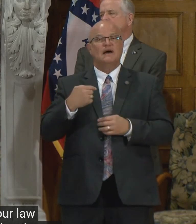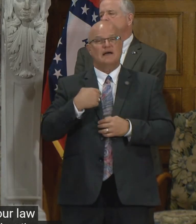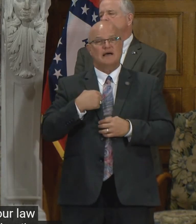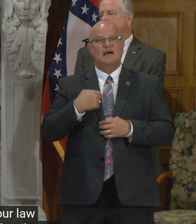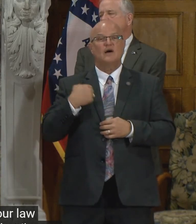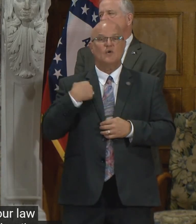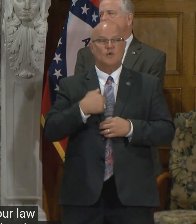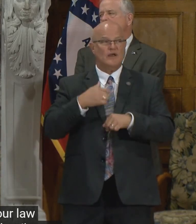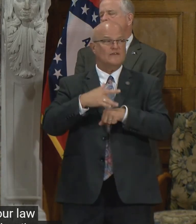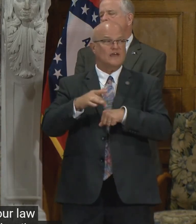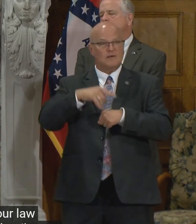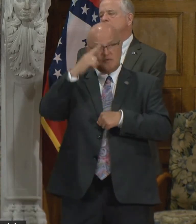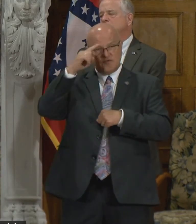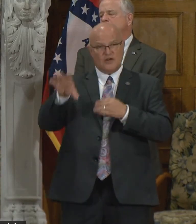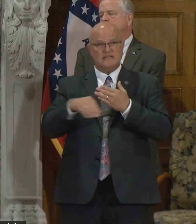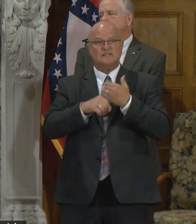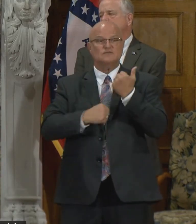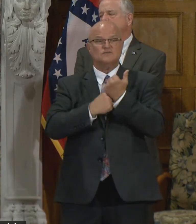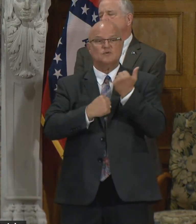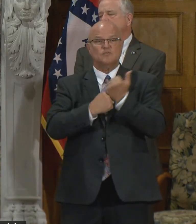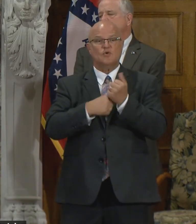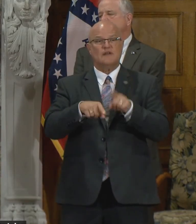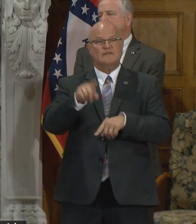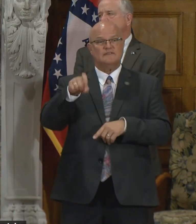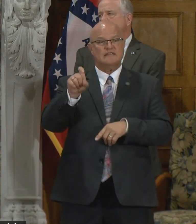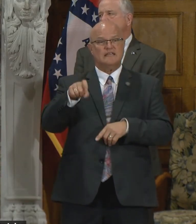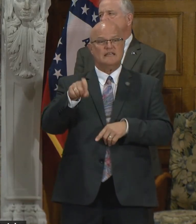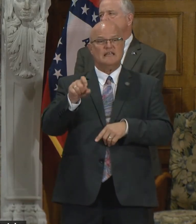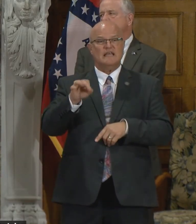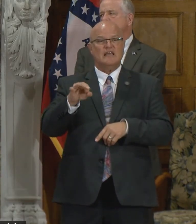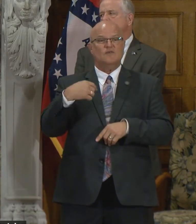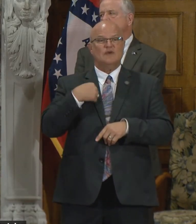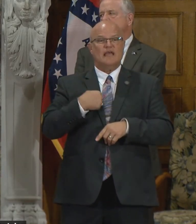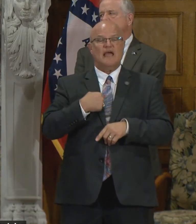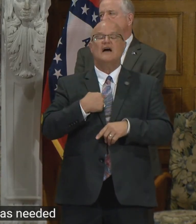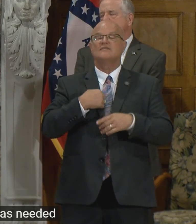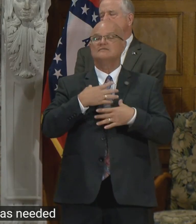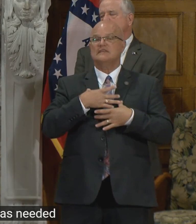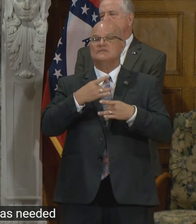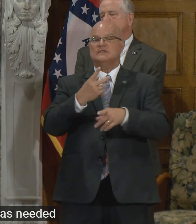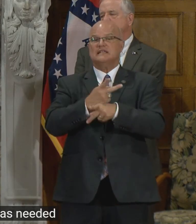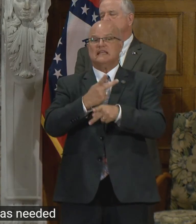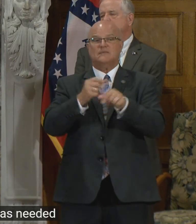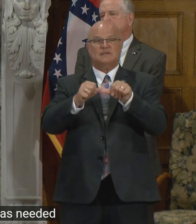we're available for additional support as needed because we all have an interest in keeping this area safe.